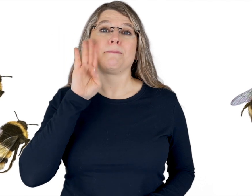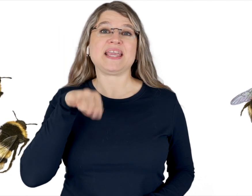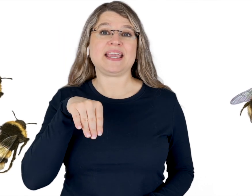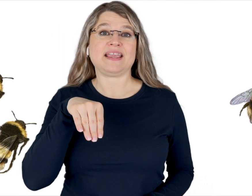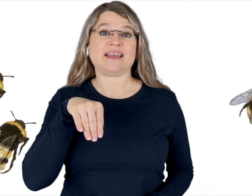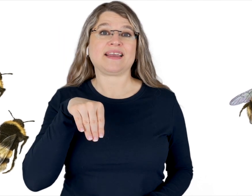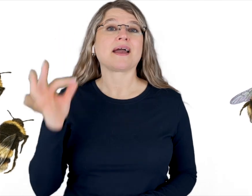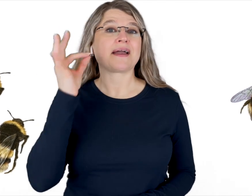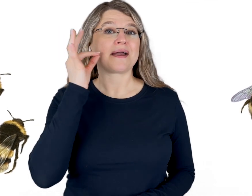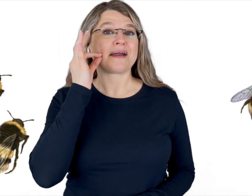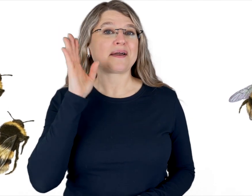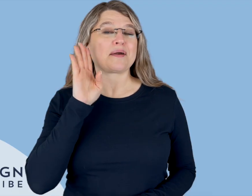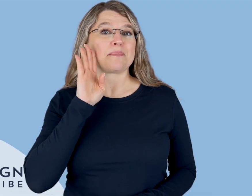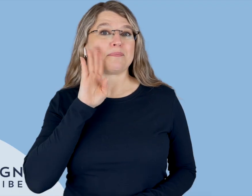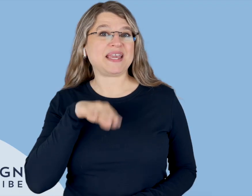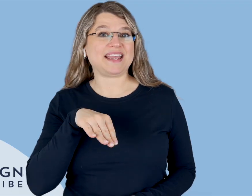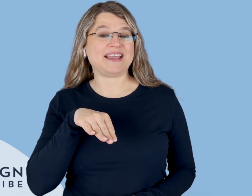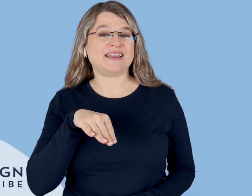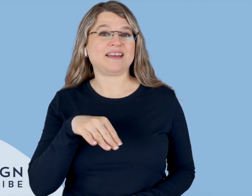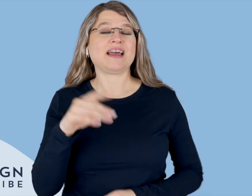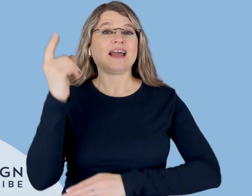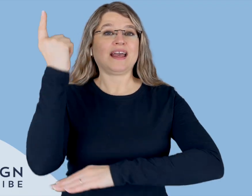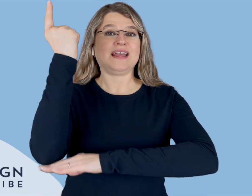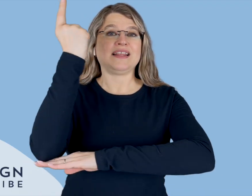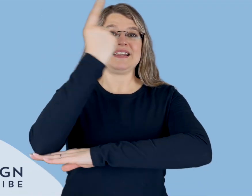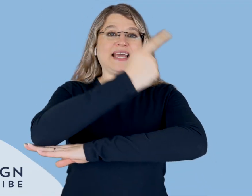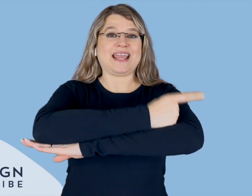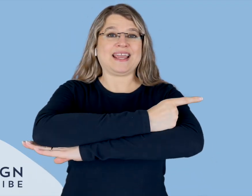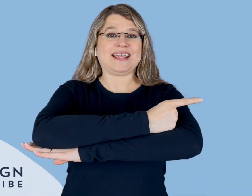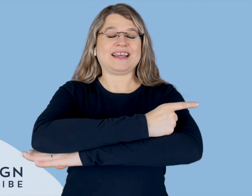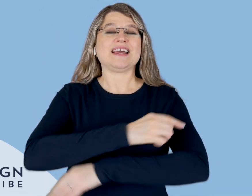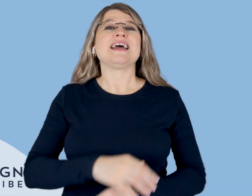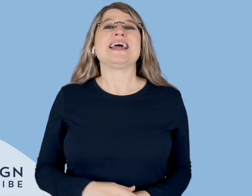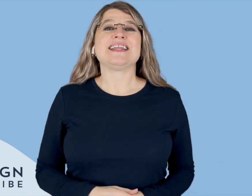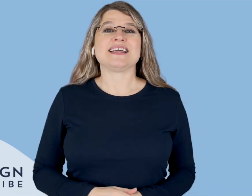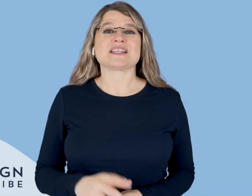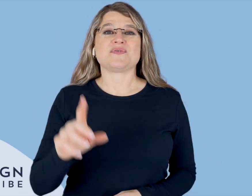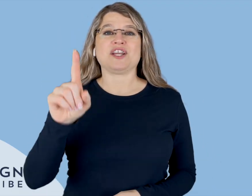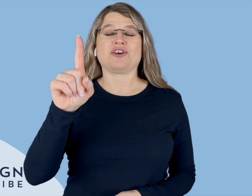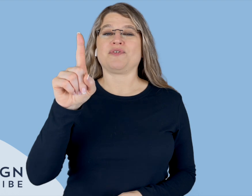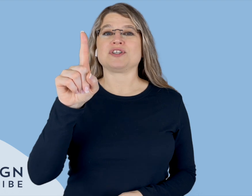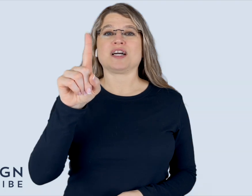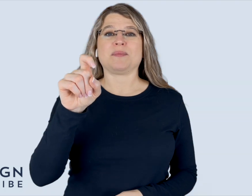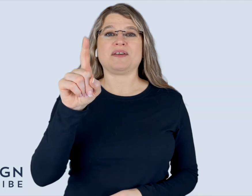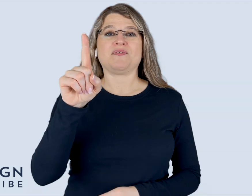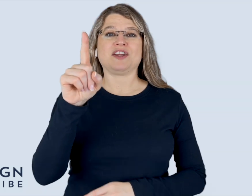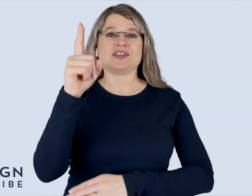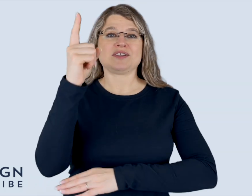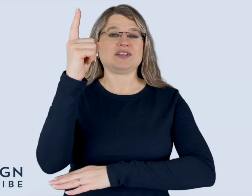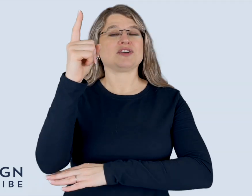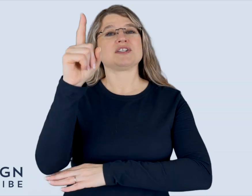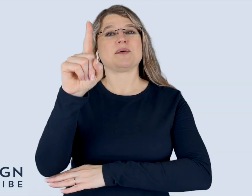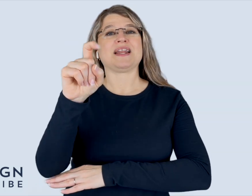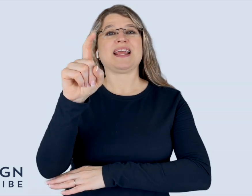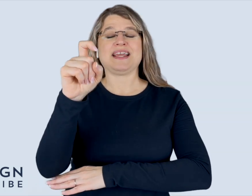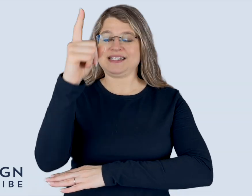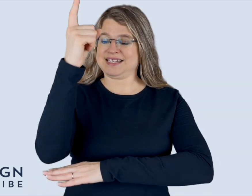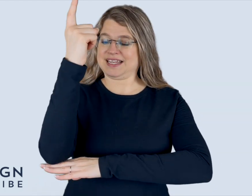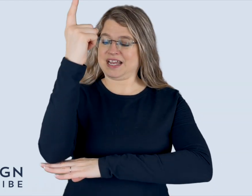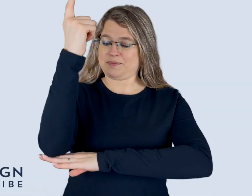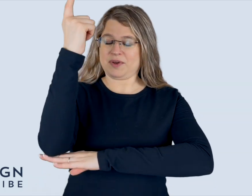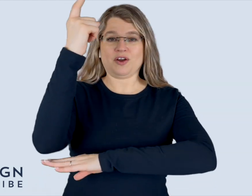Bee Bee and then day. Index finger of your dominant fingers. Your dominant hand sticking up,